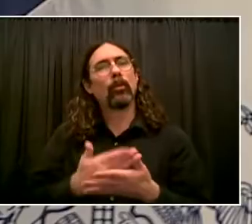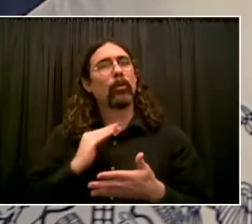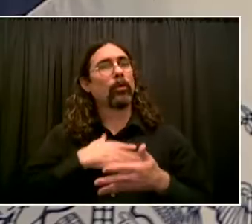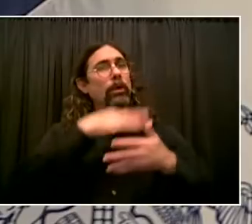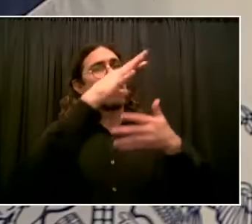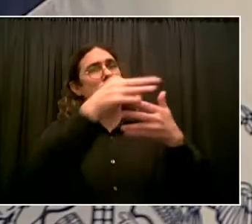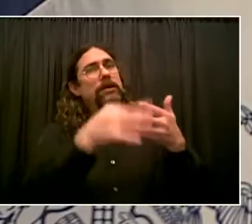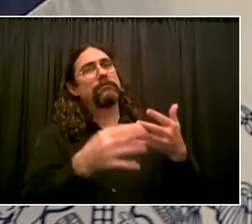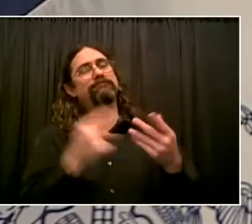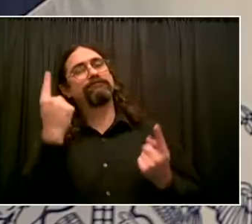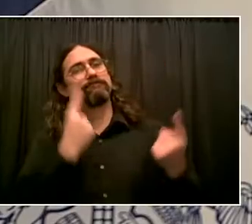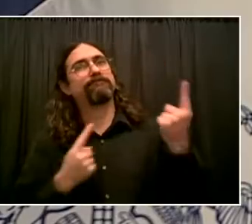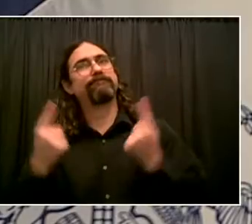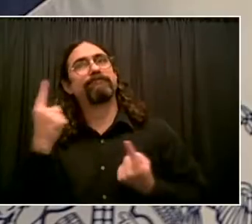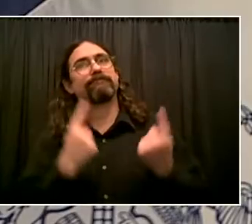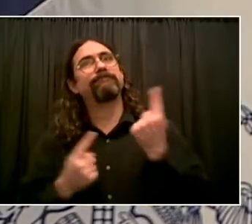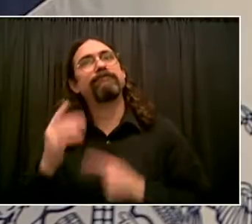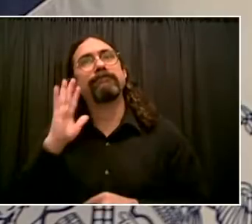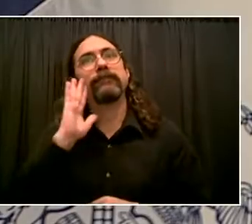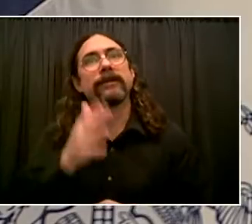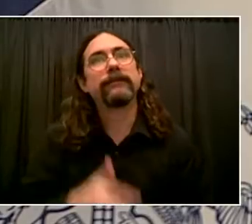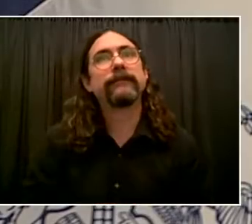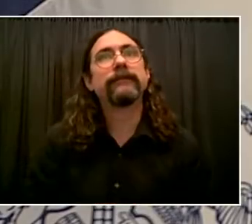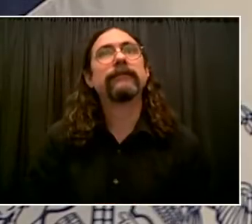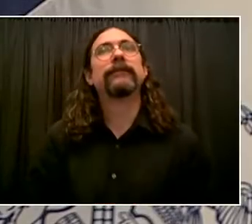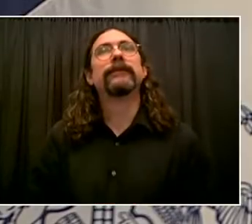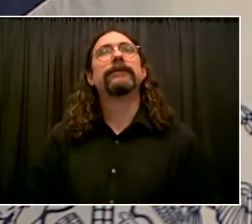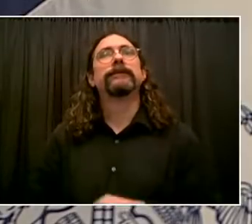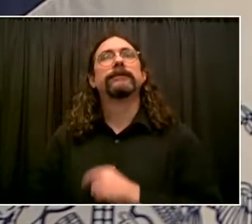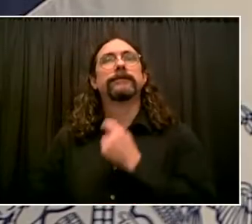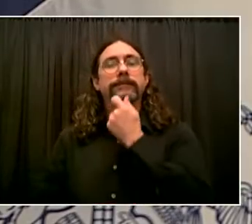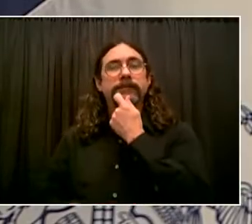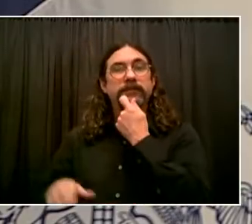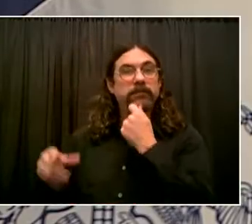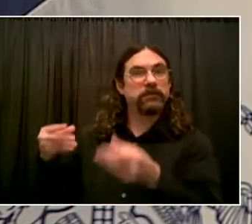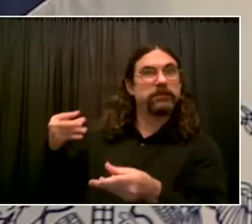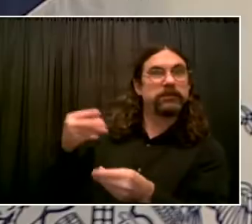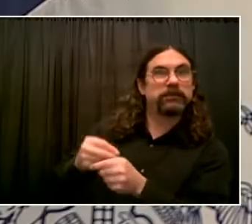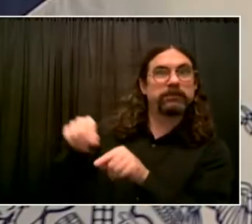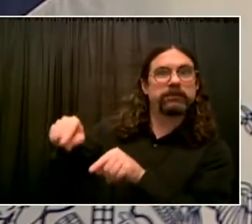WE GAVE THEM THE OPPORTUNITY TO DO THE RIGHT THING.